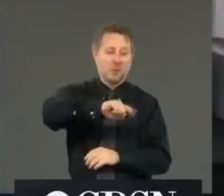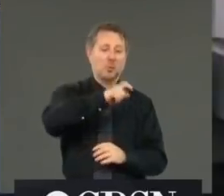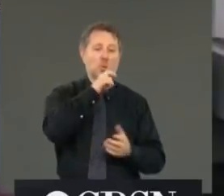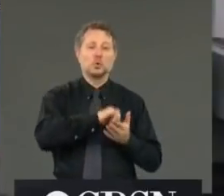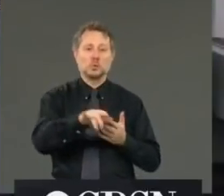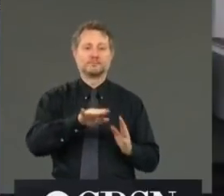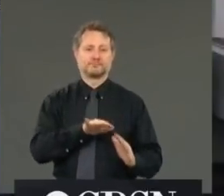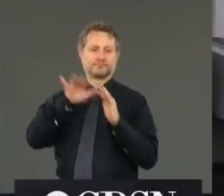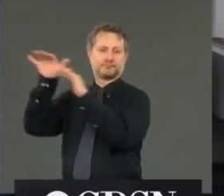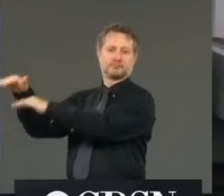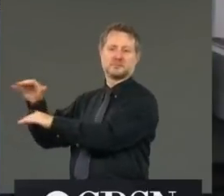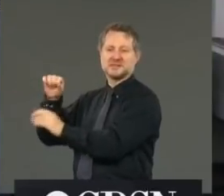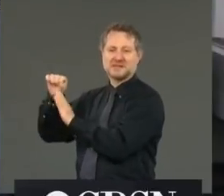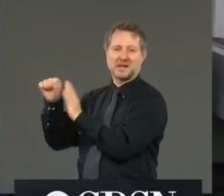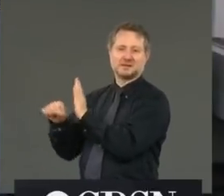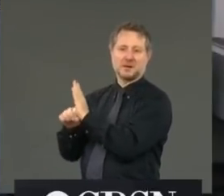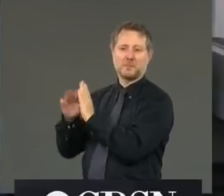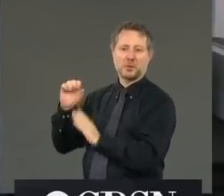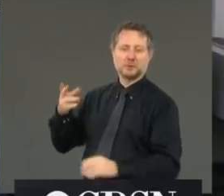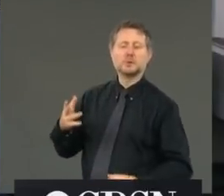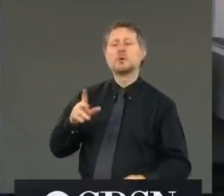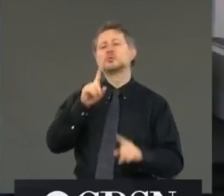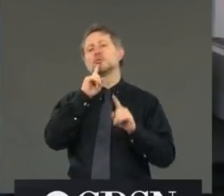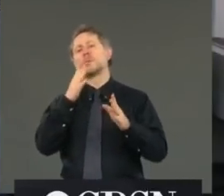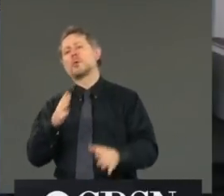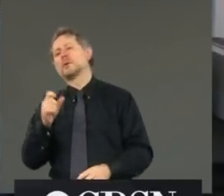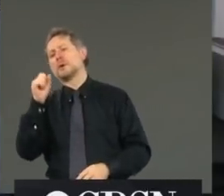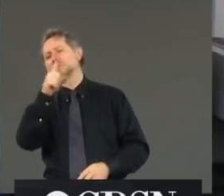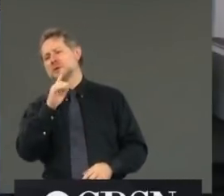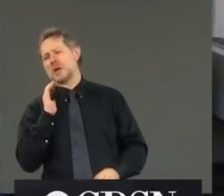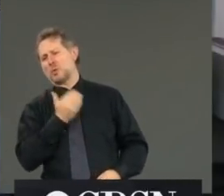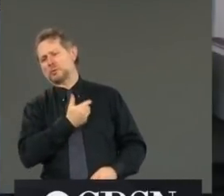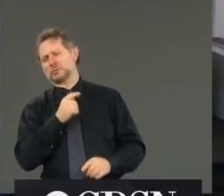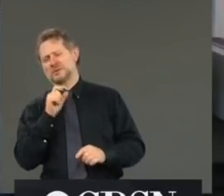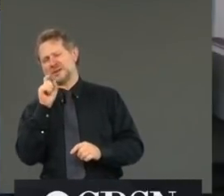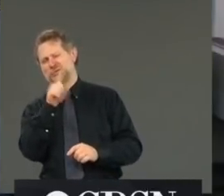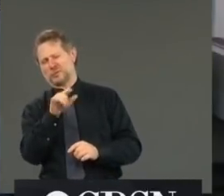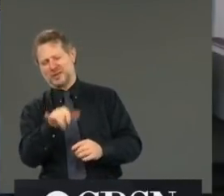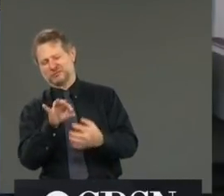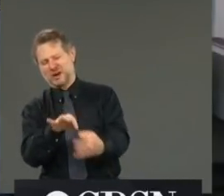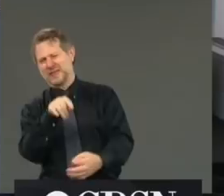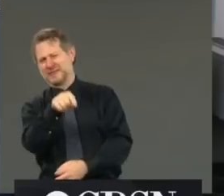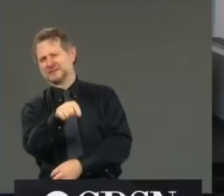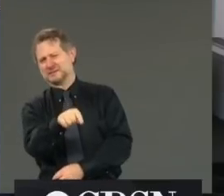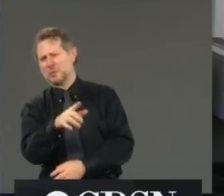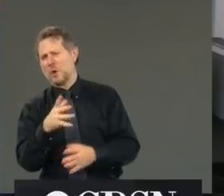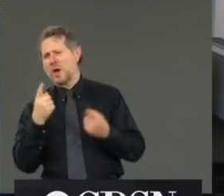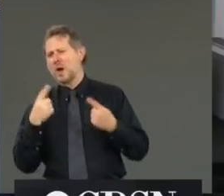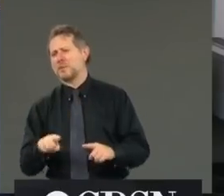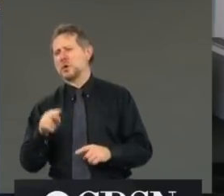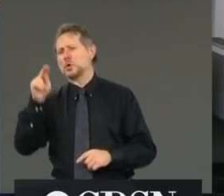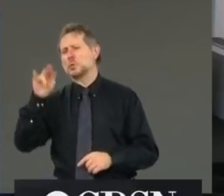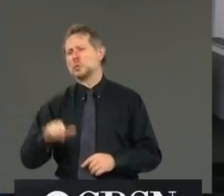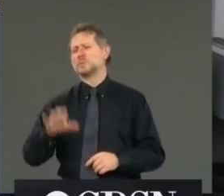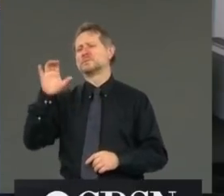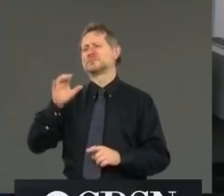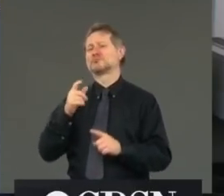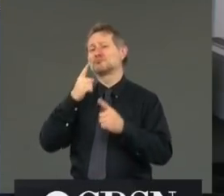CREATE A REGIONAL ISSUE AND I THINK THE REGIONAL ISSUE. PEOPLE IN NEW YORK CITY SAY I WANT TO GO TO THE BEACH, WE DO